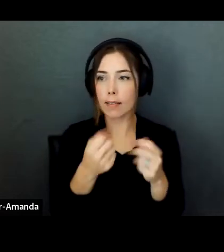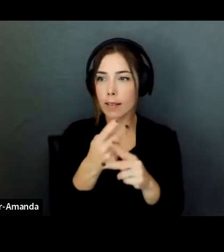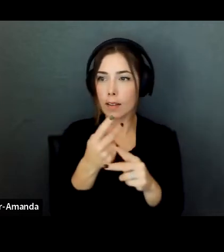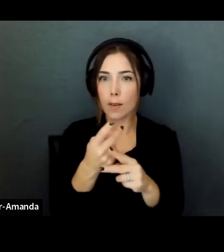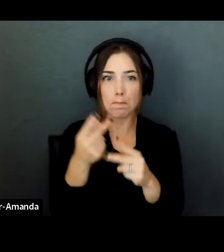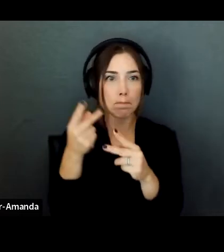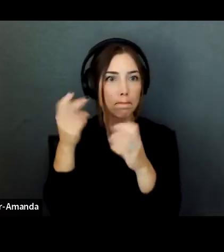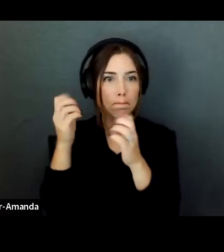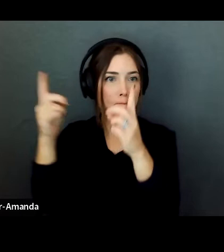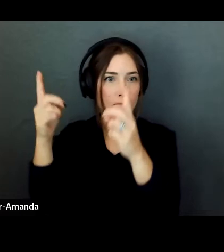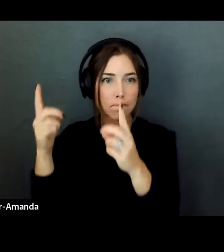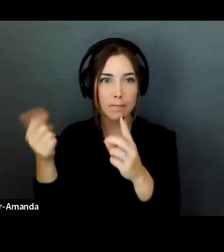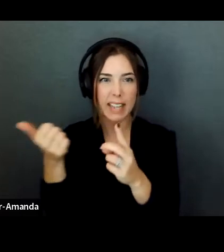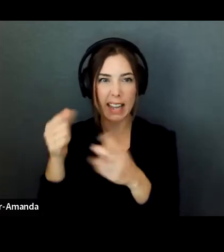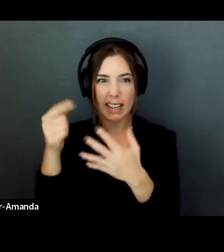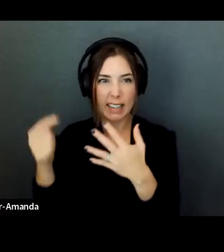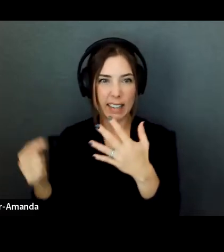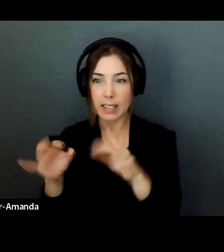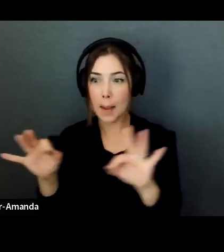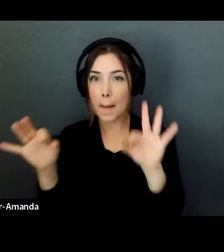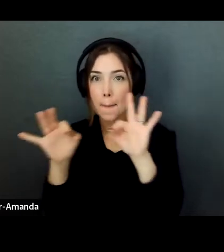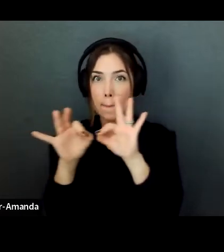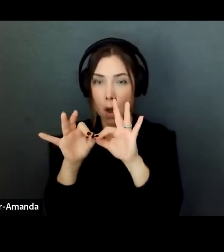both important to and important for the person.